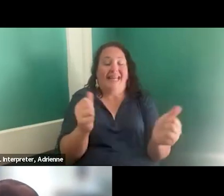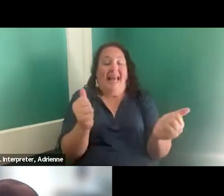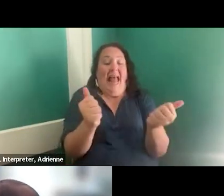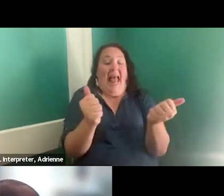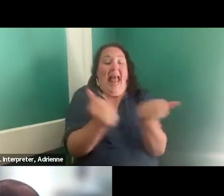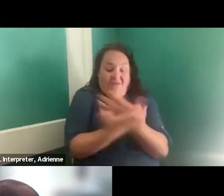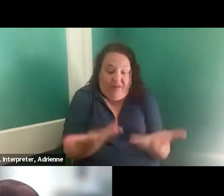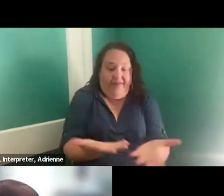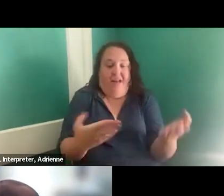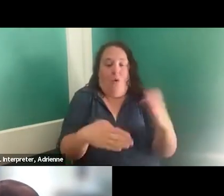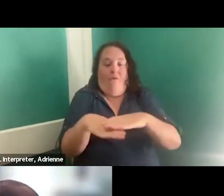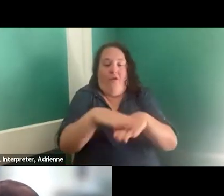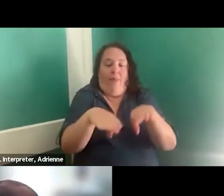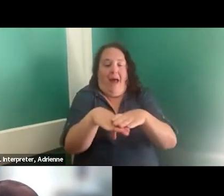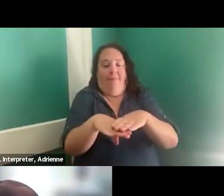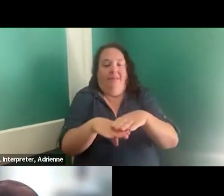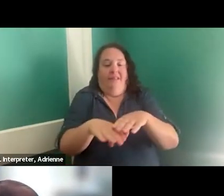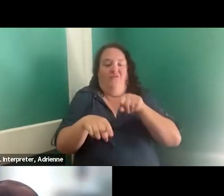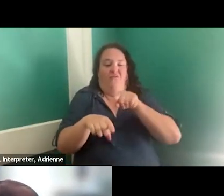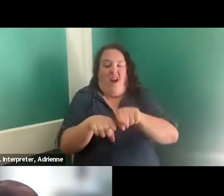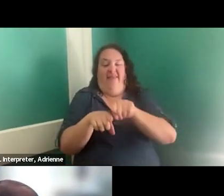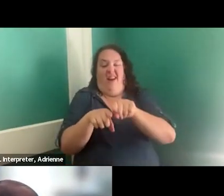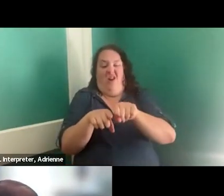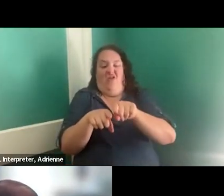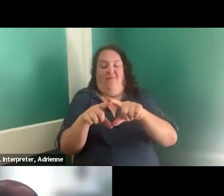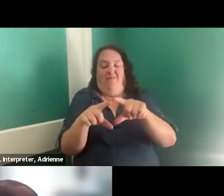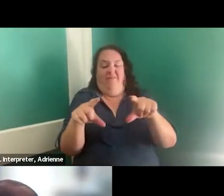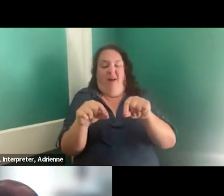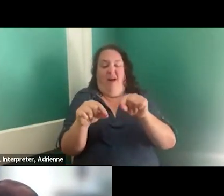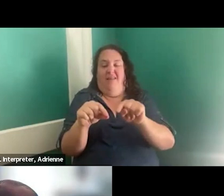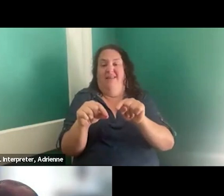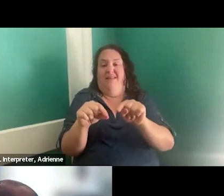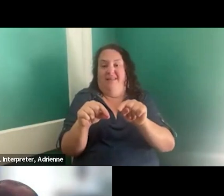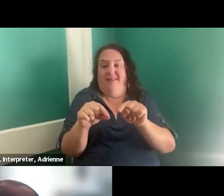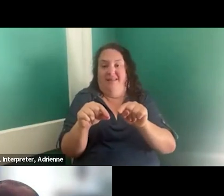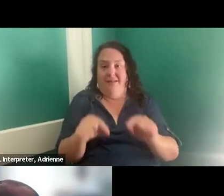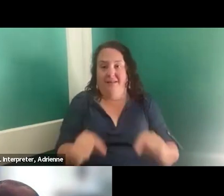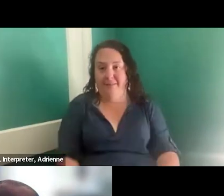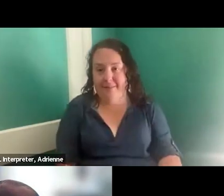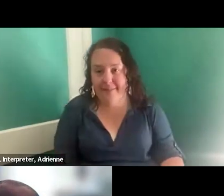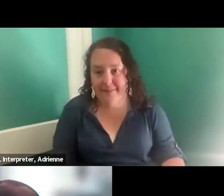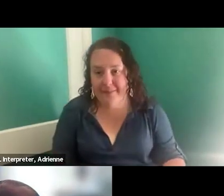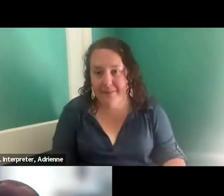It's where everything overlaps. It is not transparent.